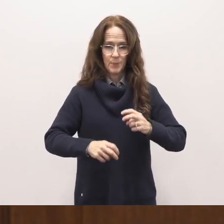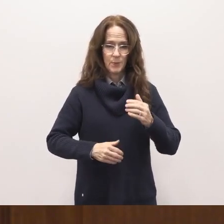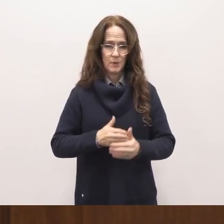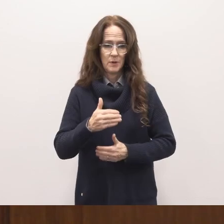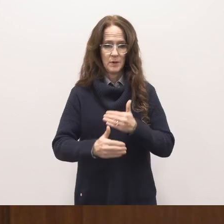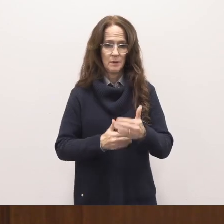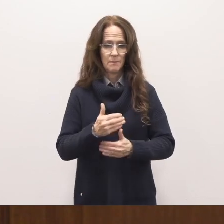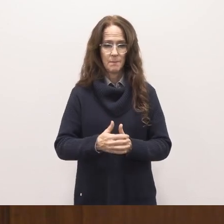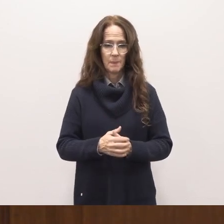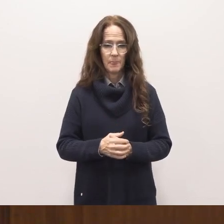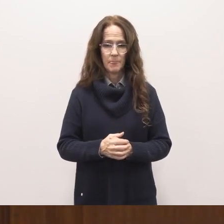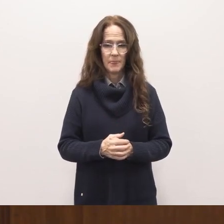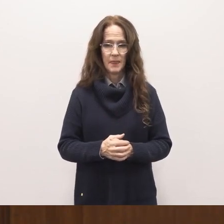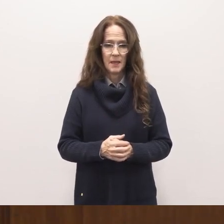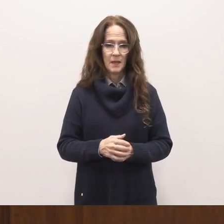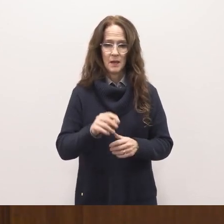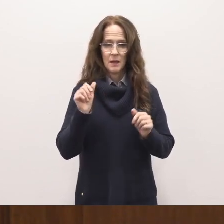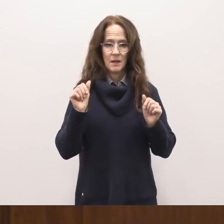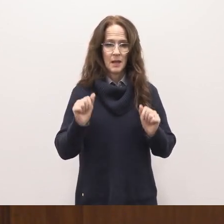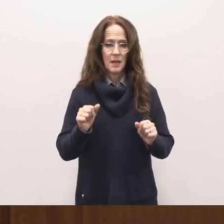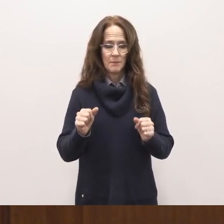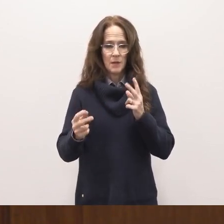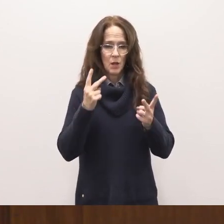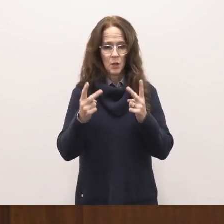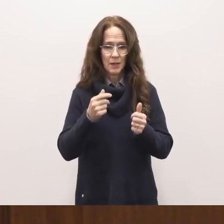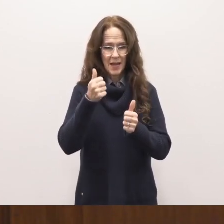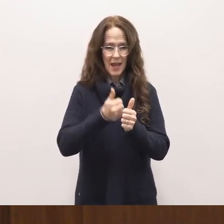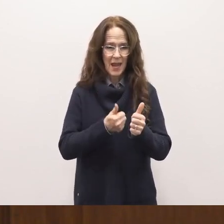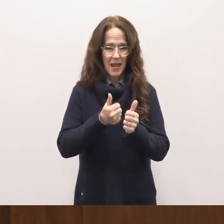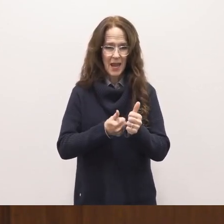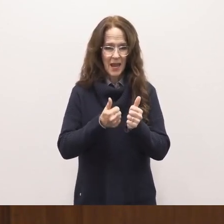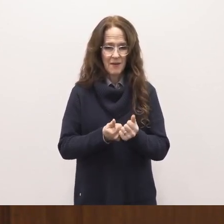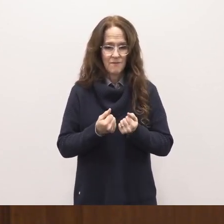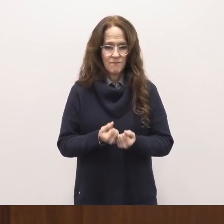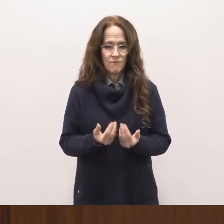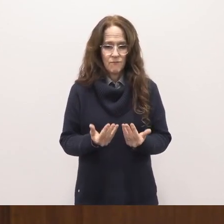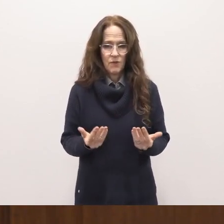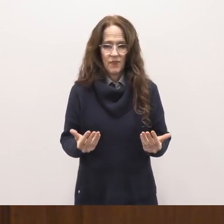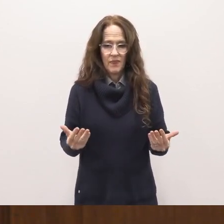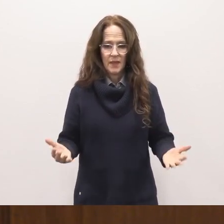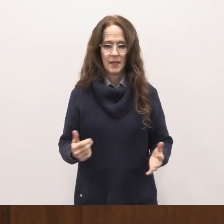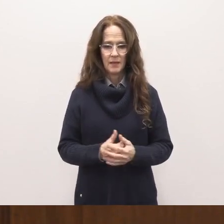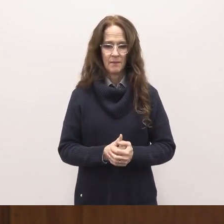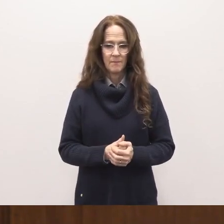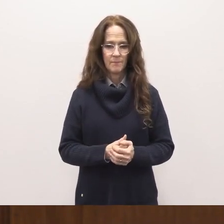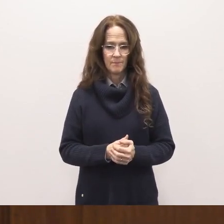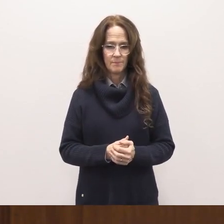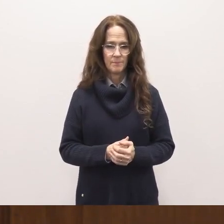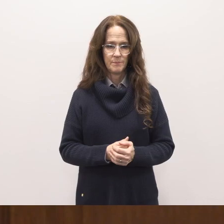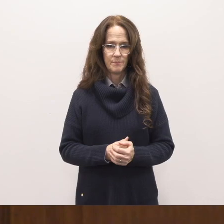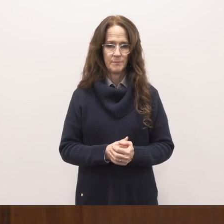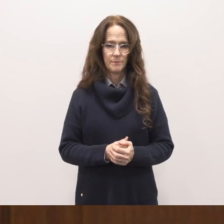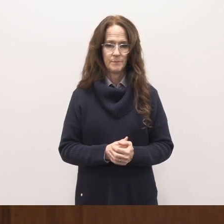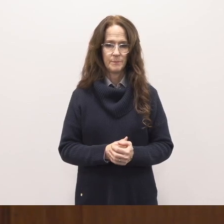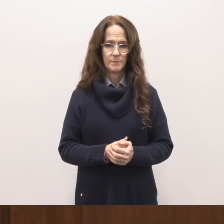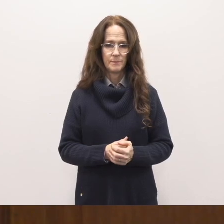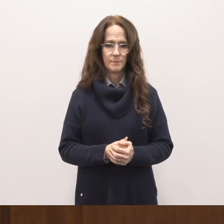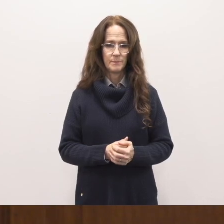You're not able to look at every single thing, but... I think... I'll say this.